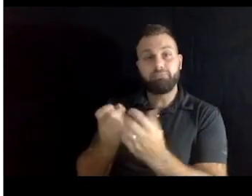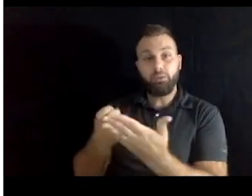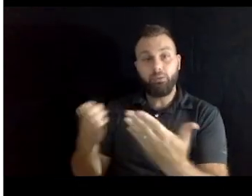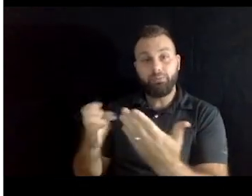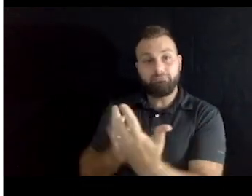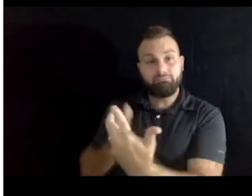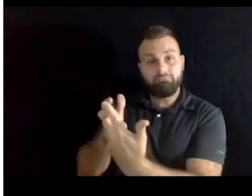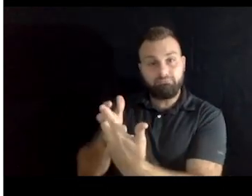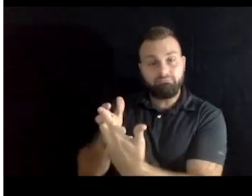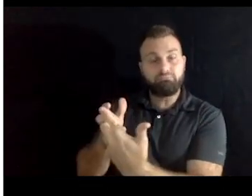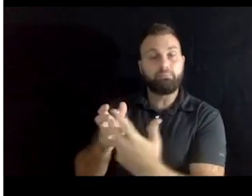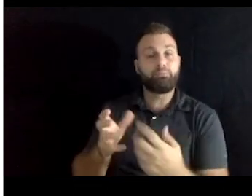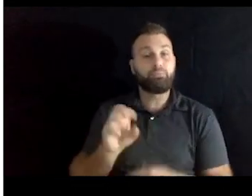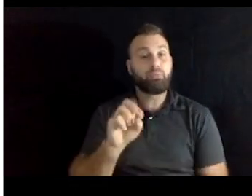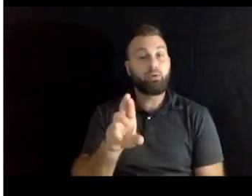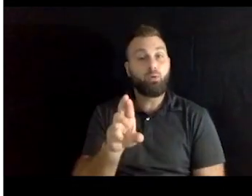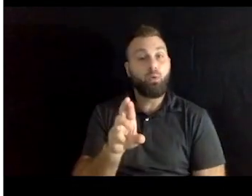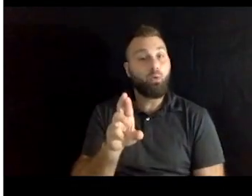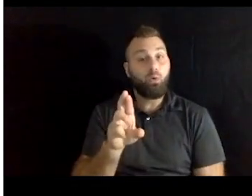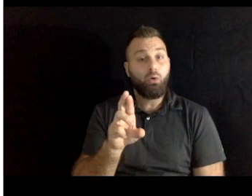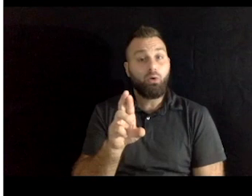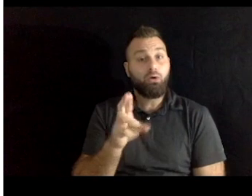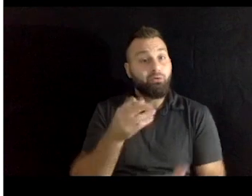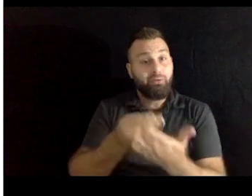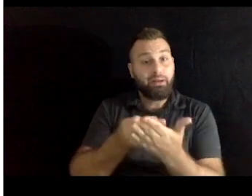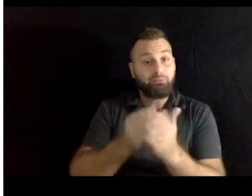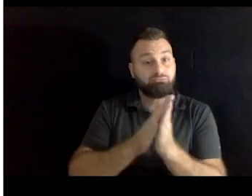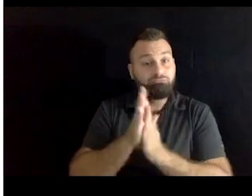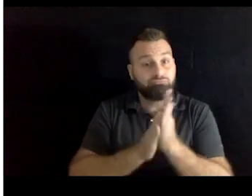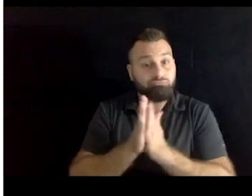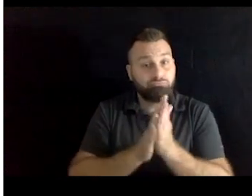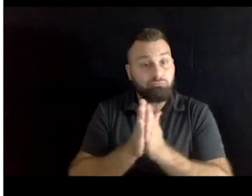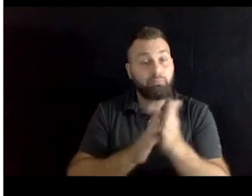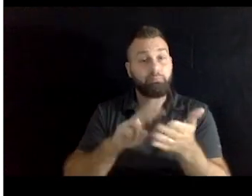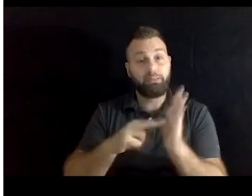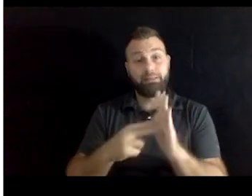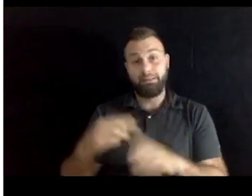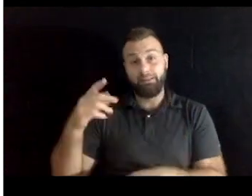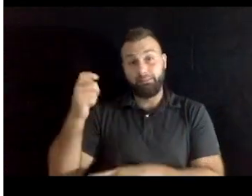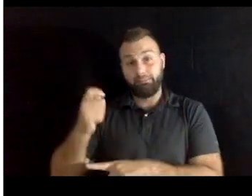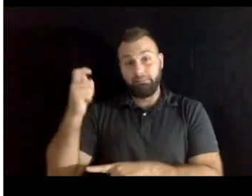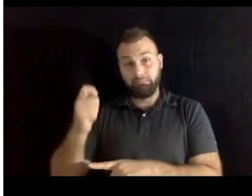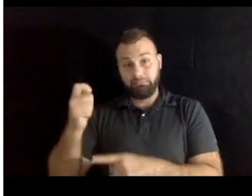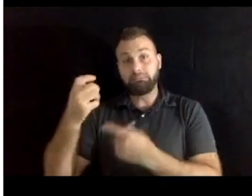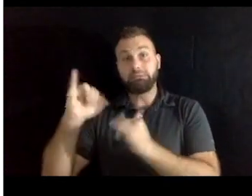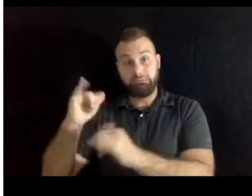allow people to hold on to more of their benefits while they work and earn income.